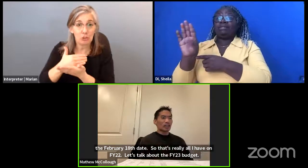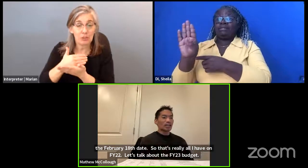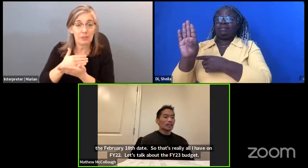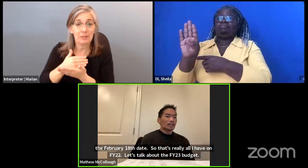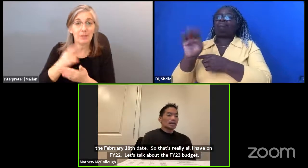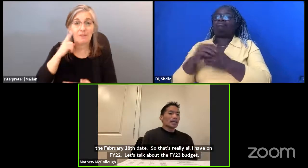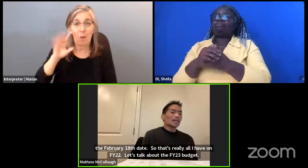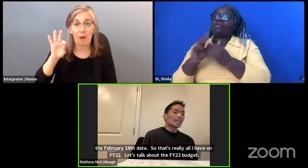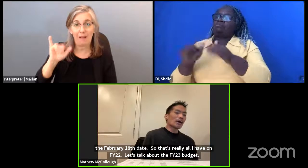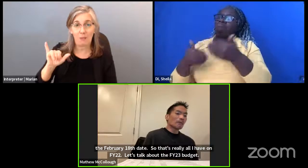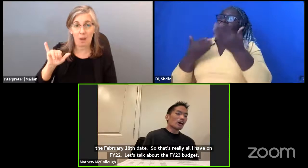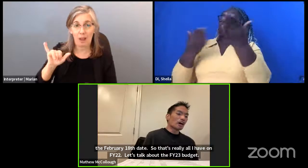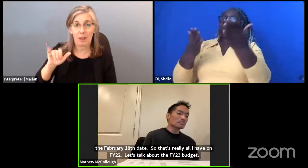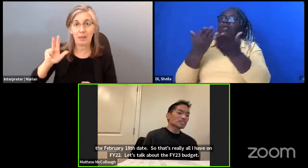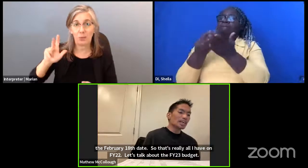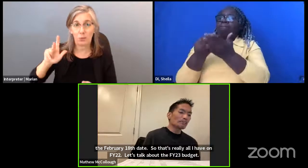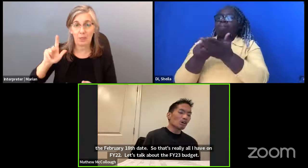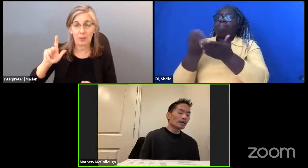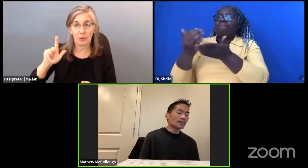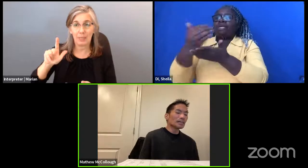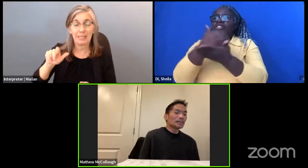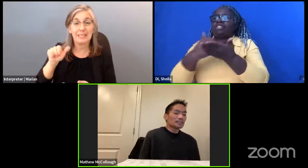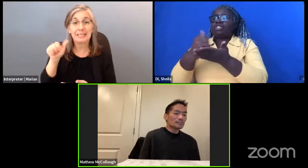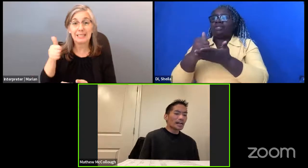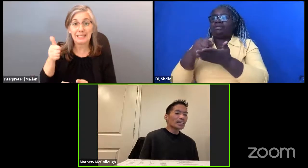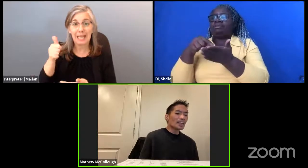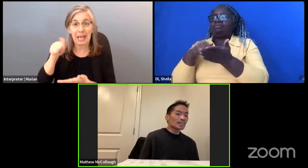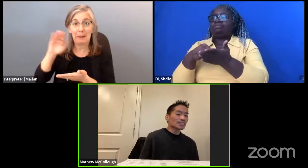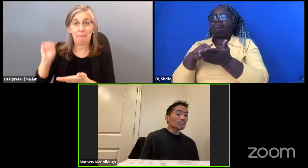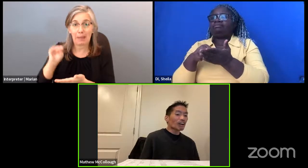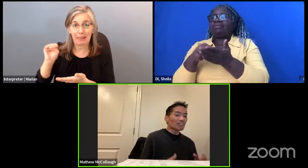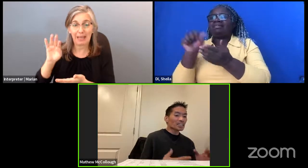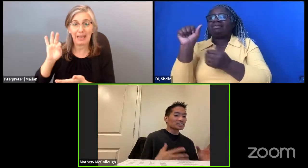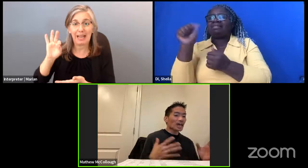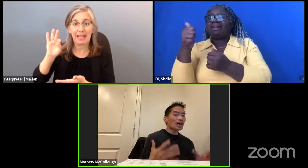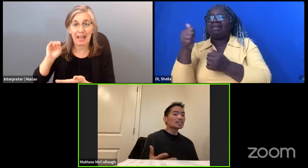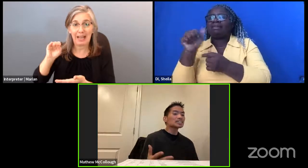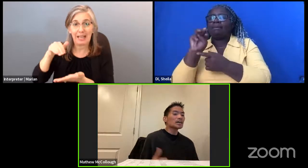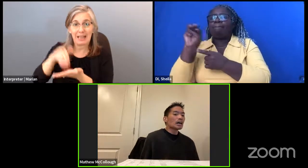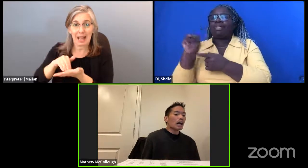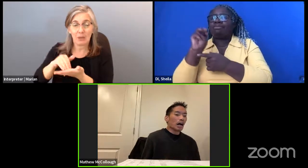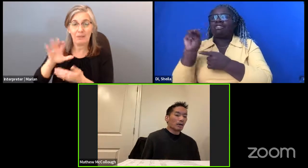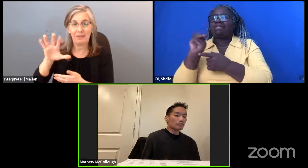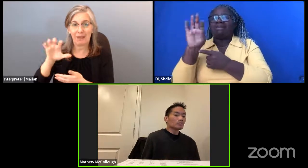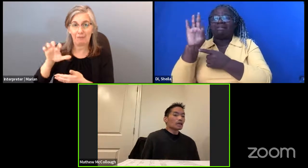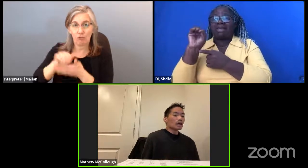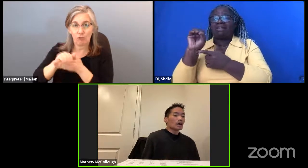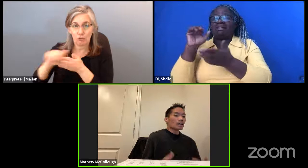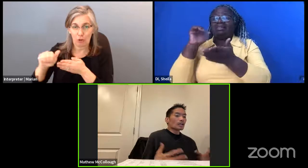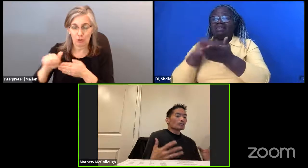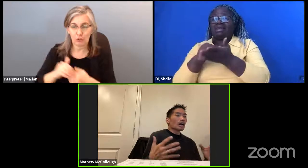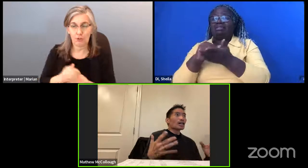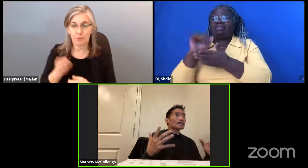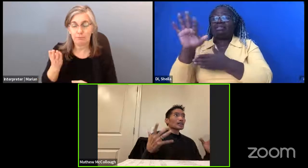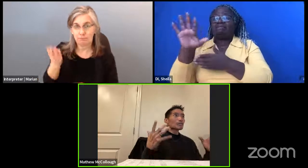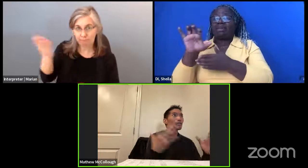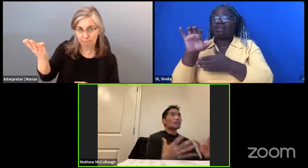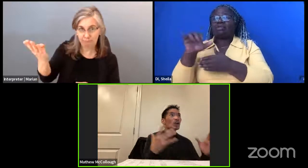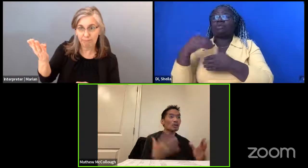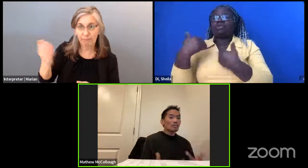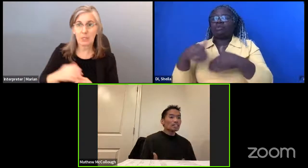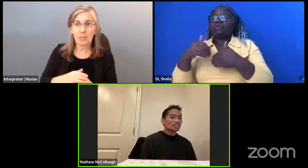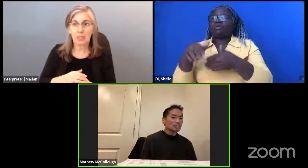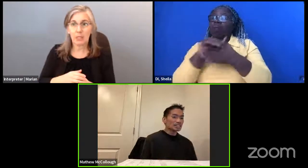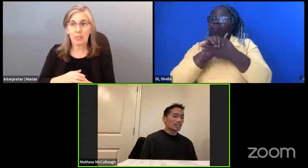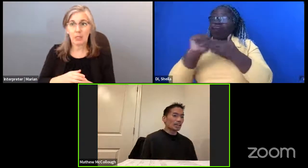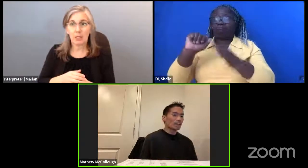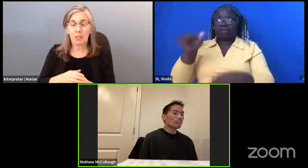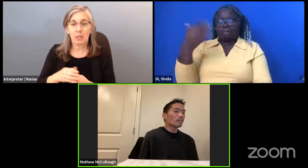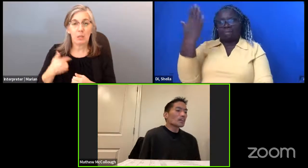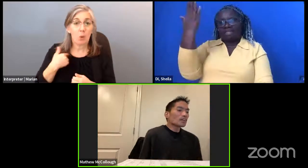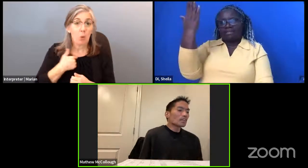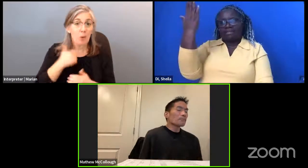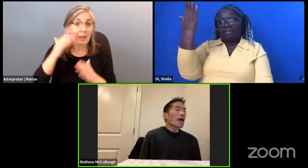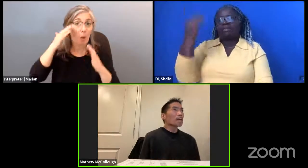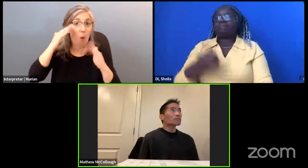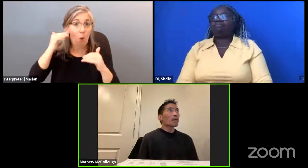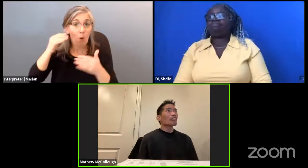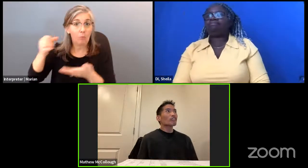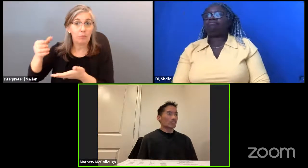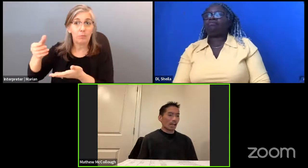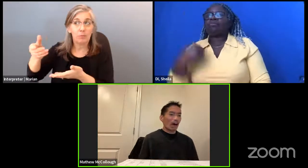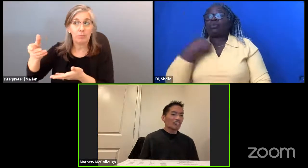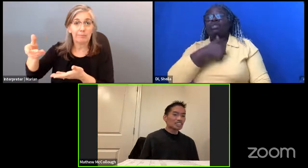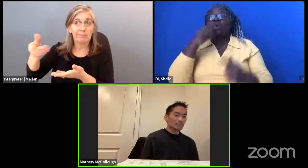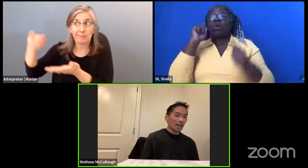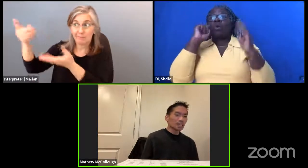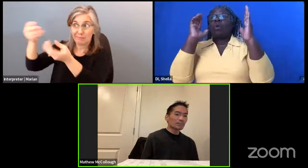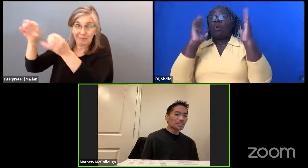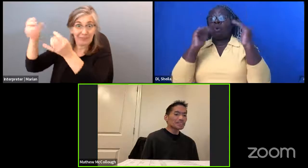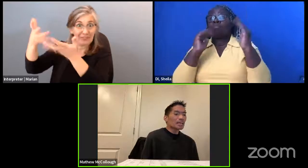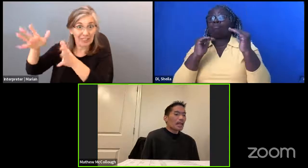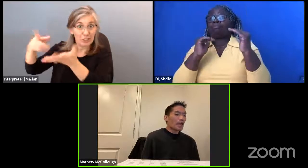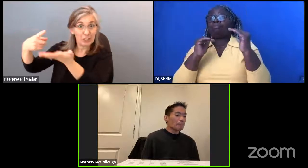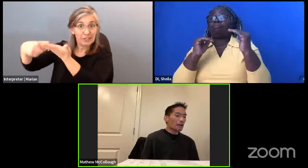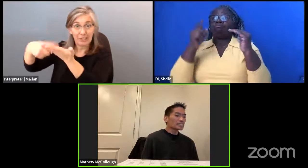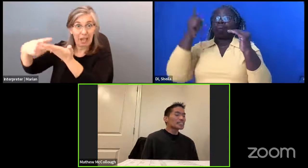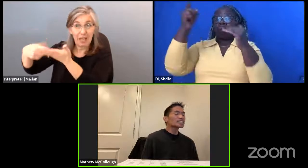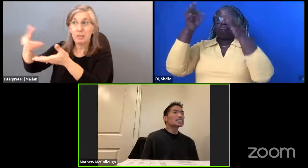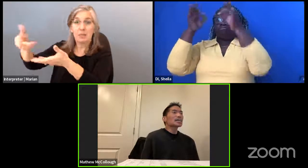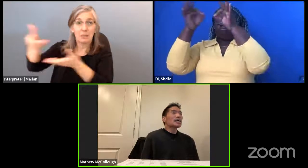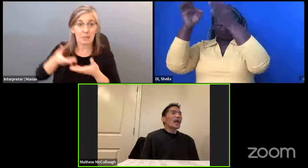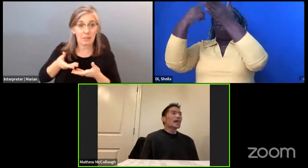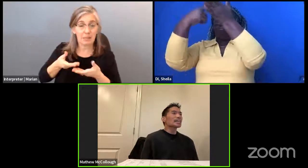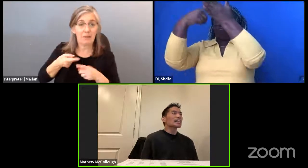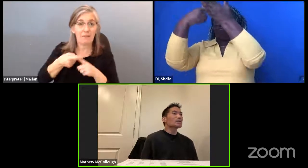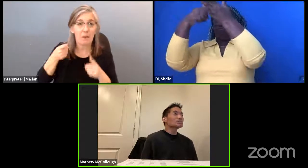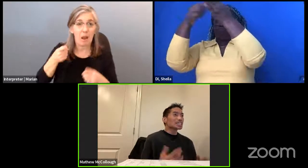We were hoping to receive the passback from the Office of Management and Budget, at the